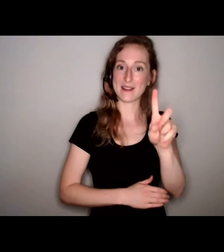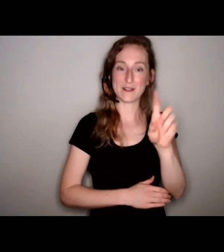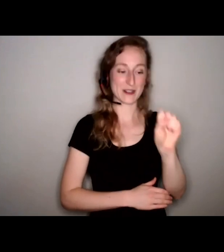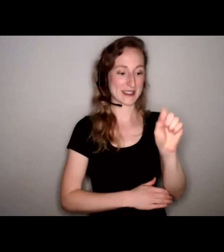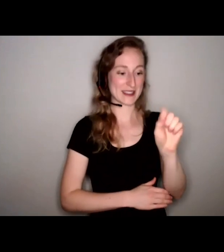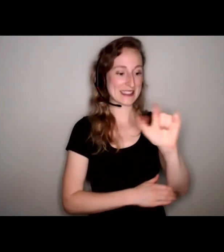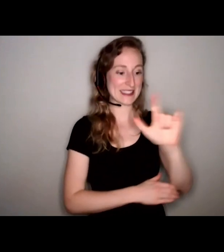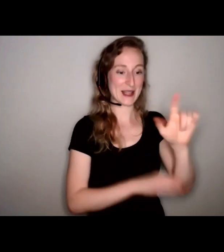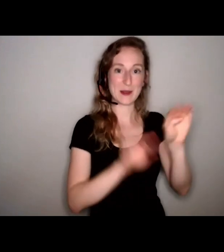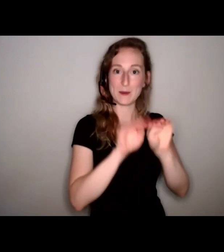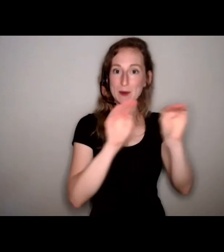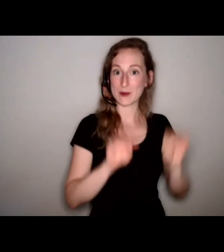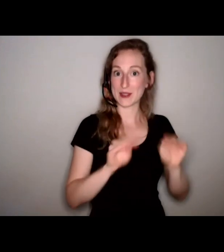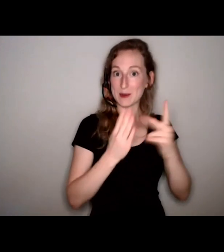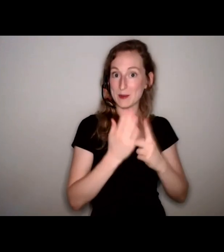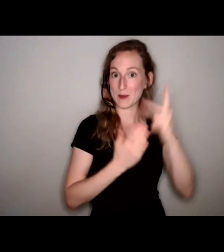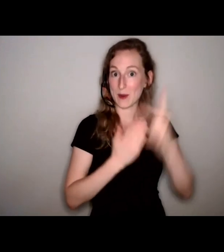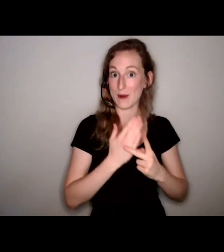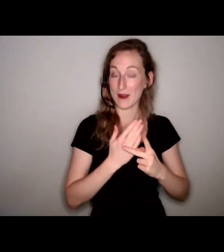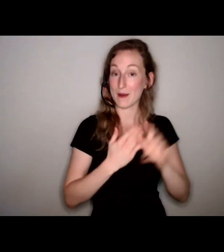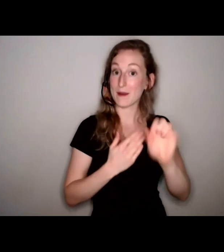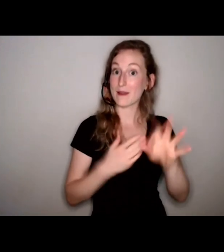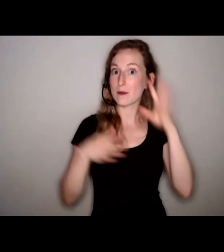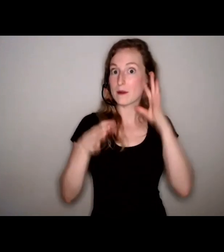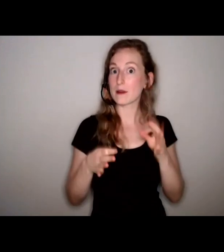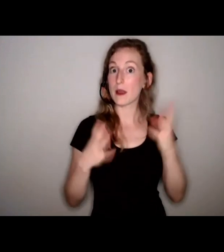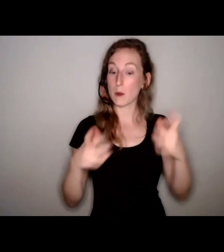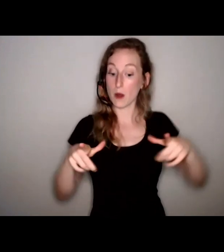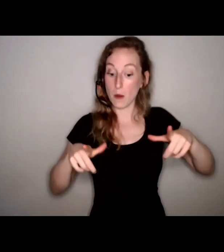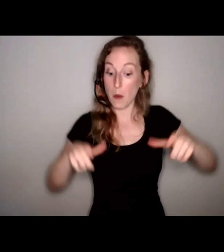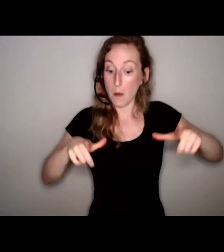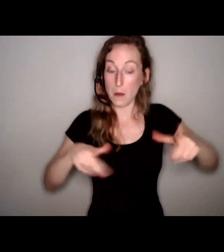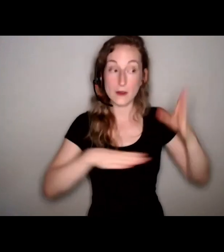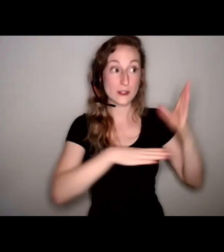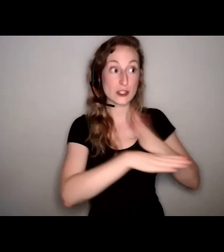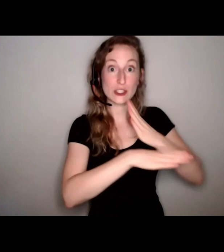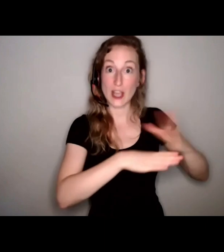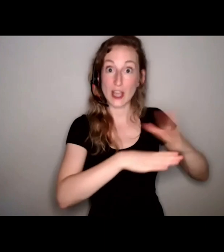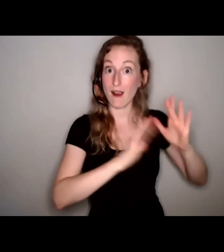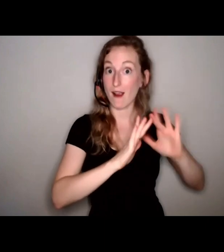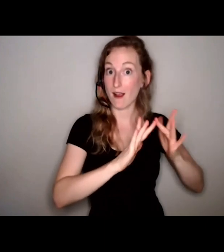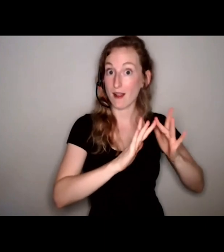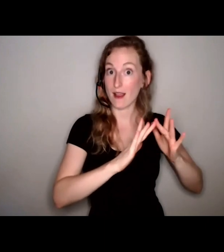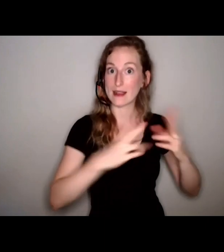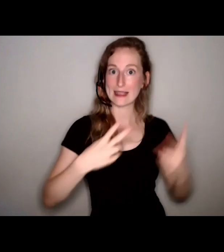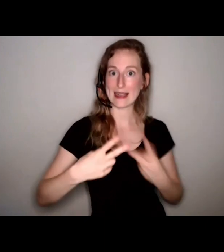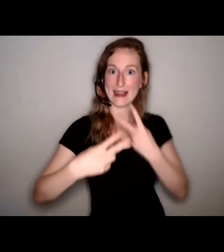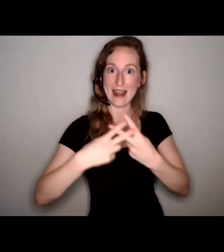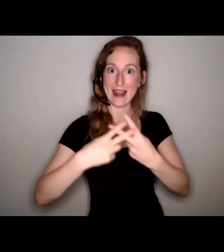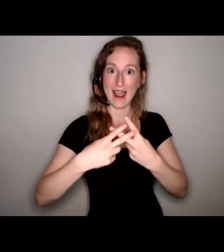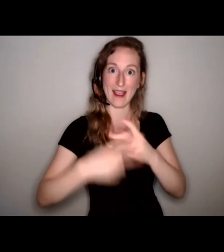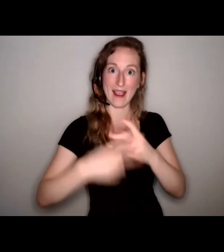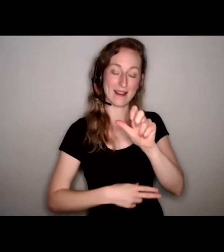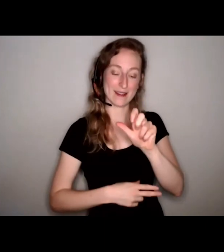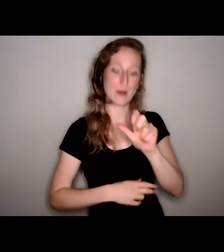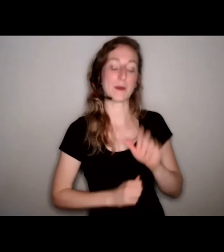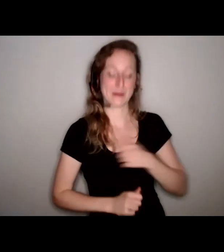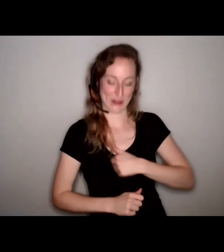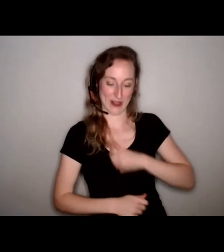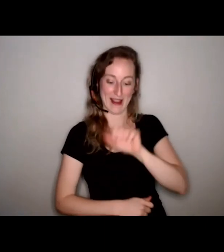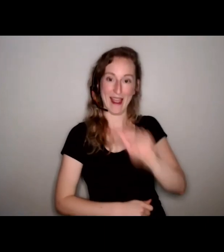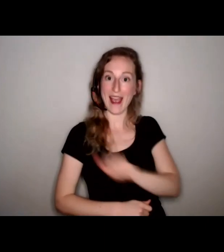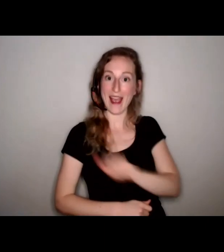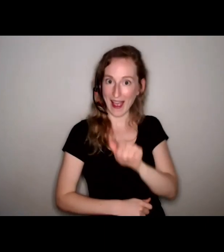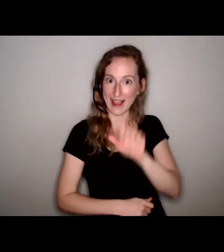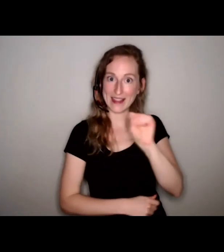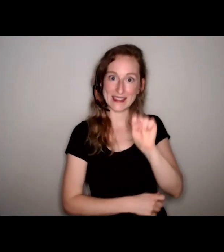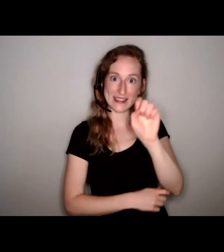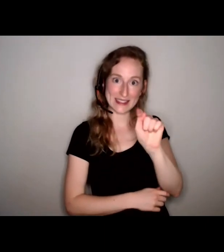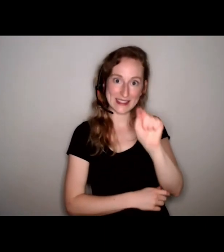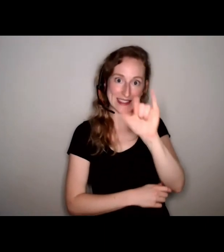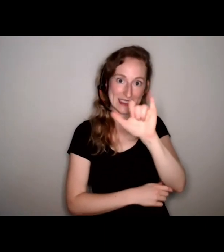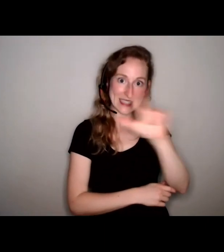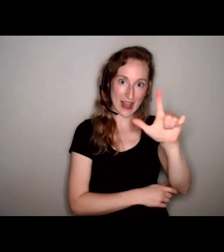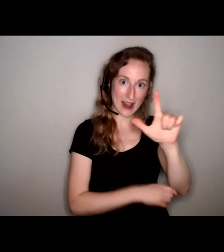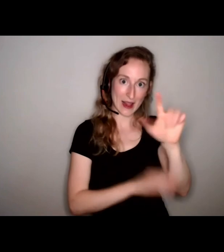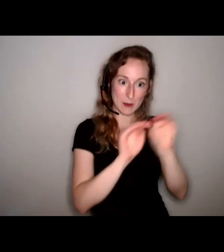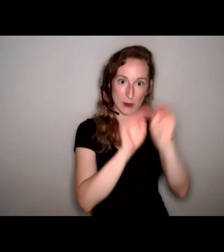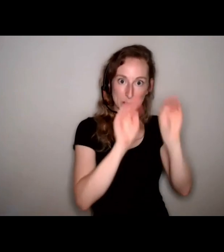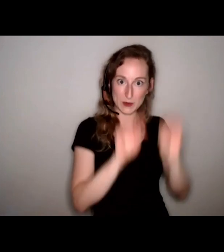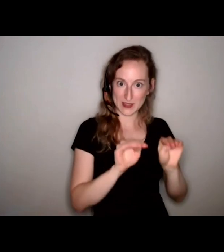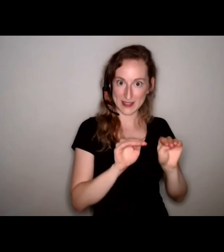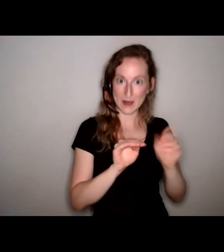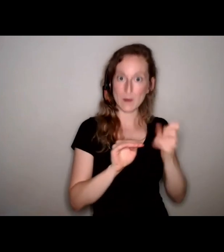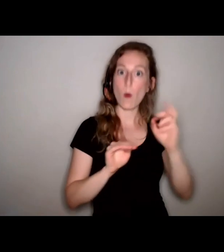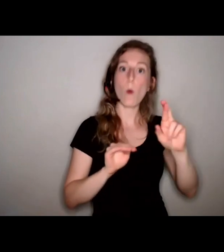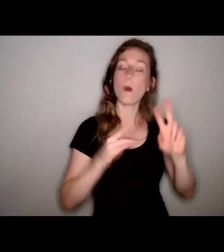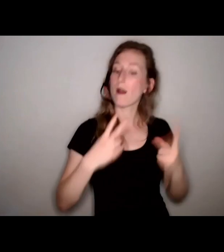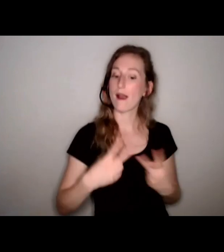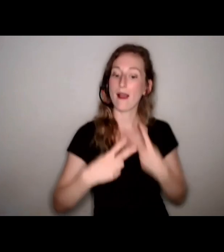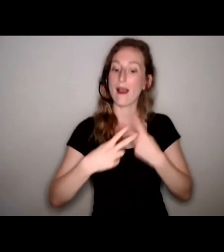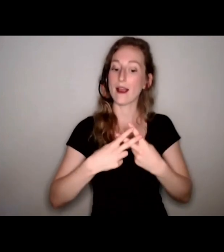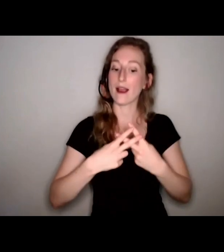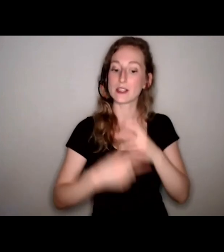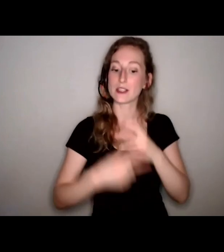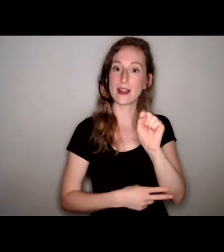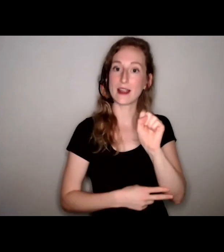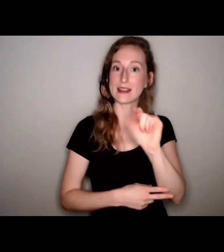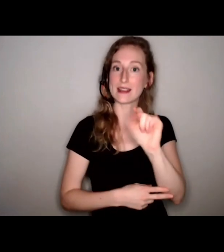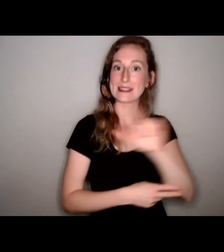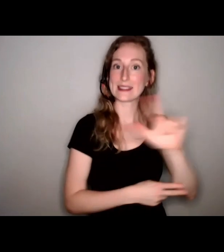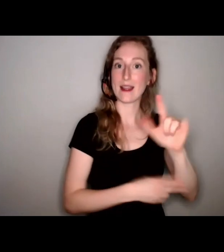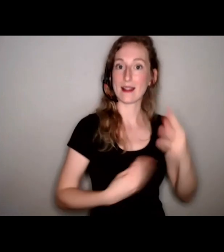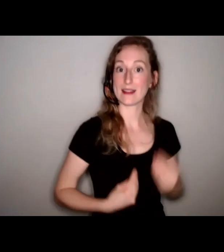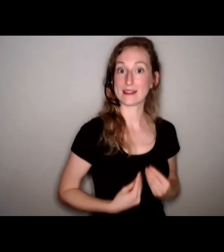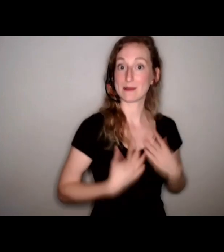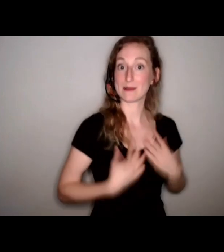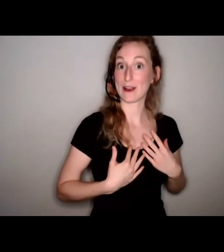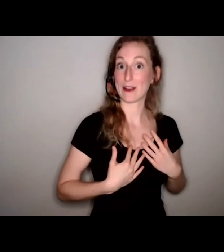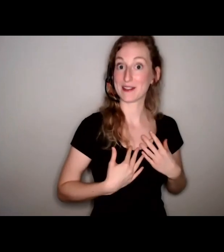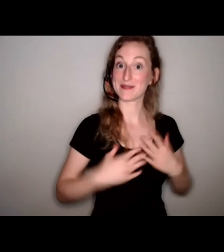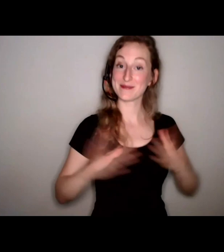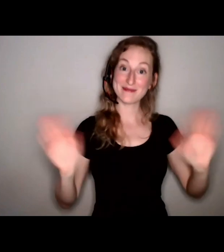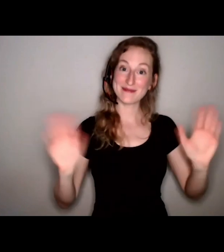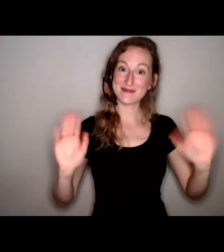If you share your art on social media, tag @still_museum or use the hashtag #StillInspired.